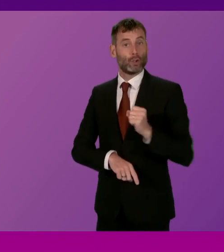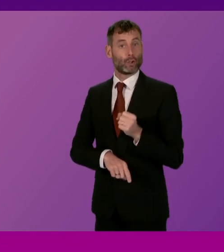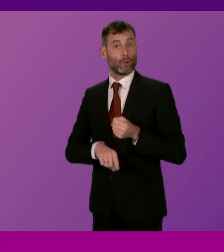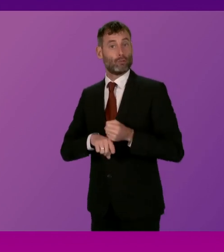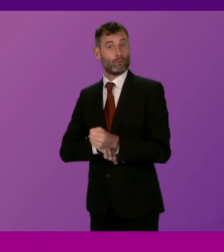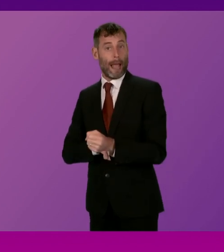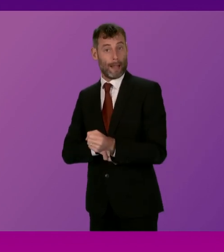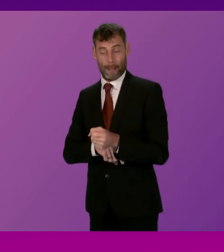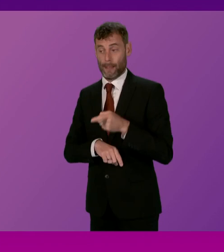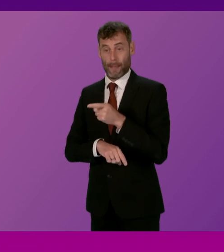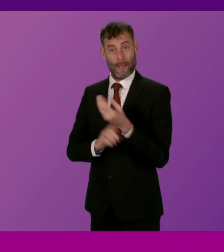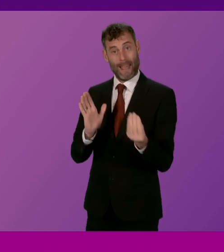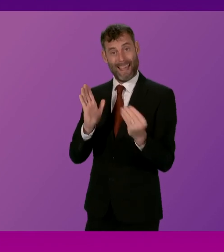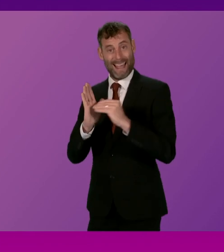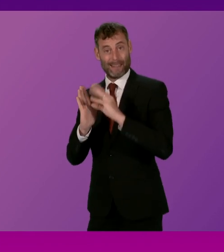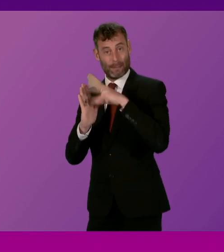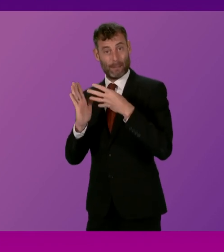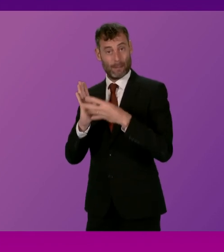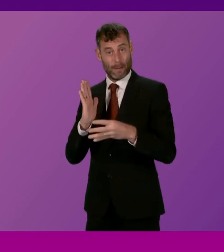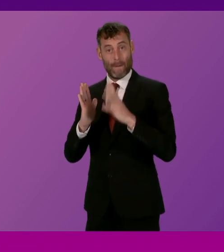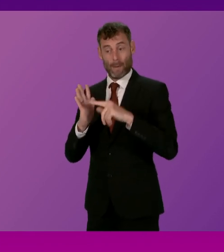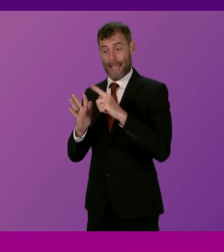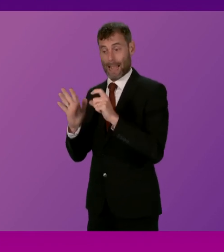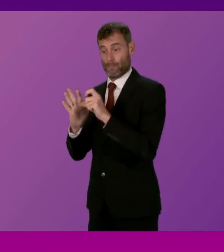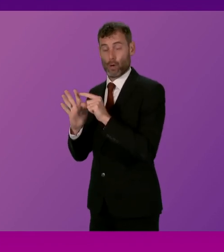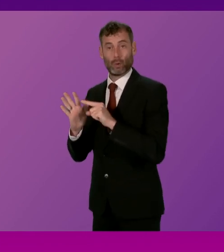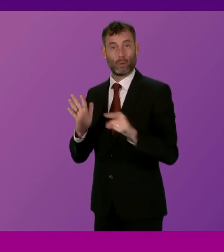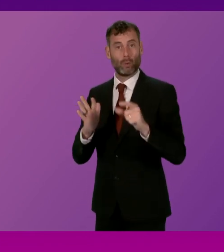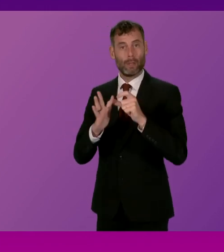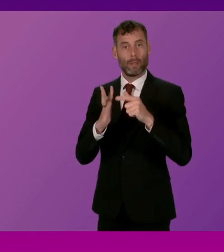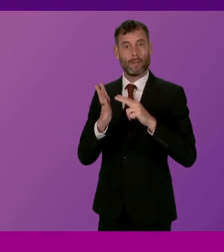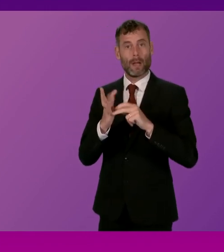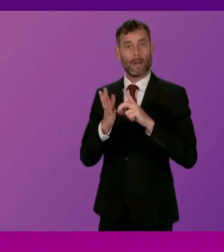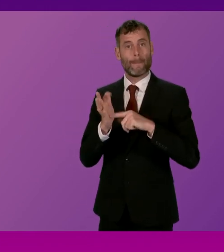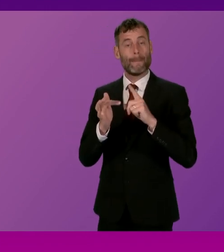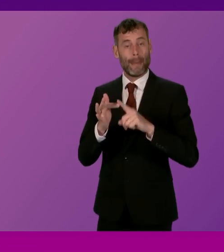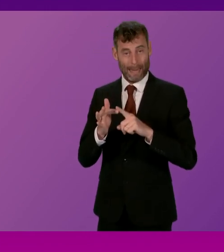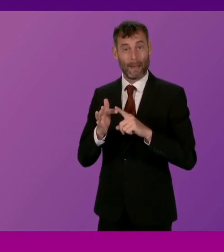in its timetable to allow trains between Edinburgh and Dunblane to stop at Winchburgh.